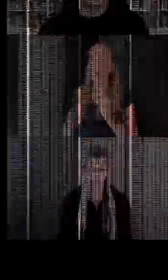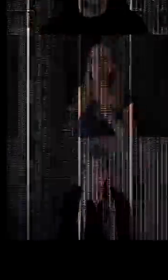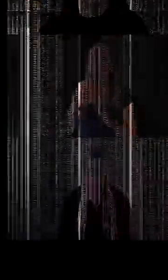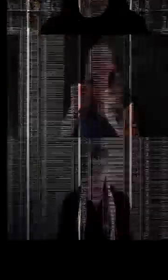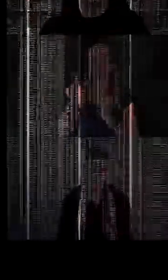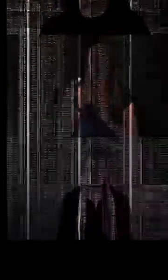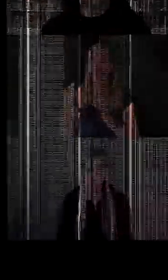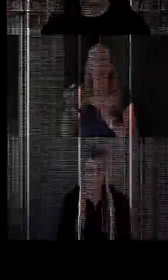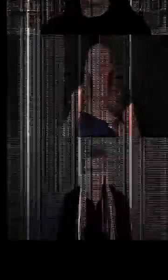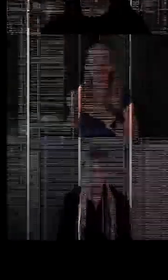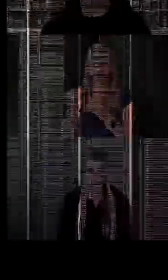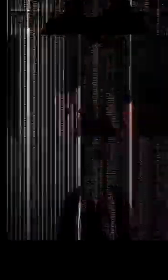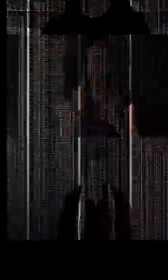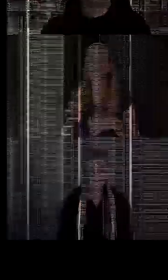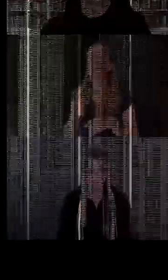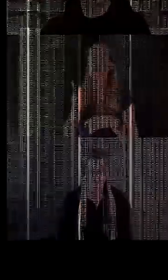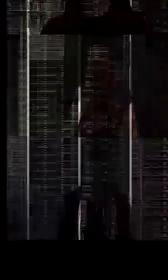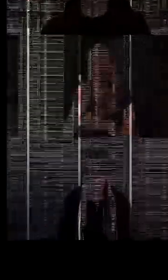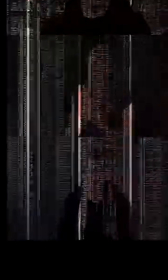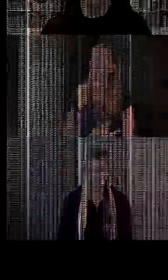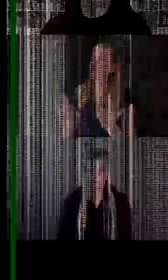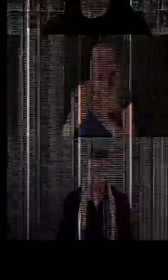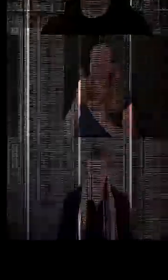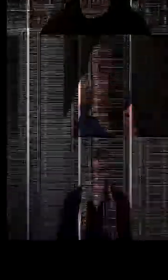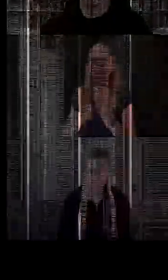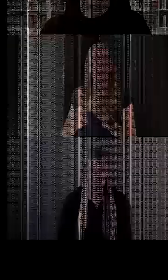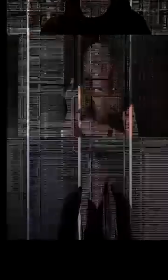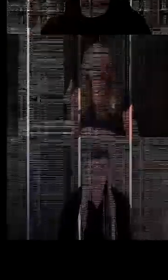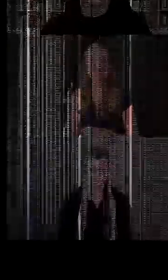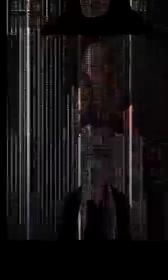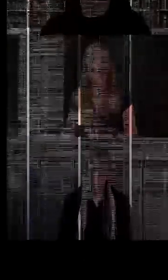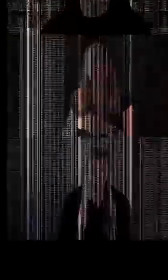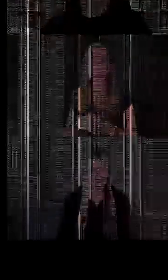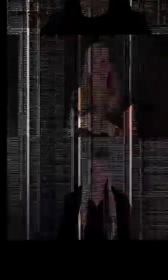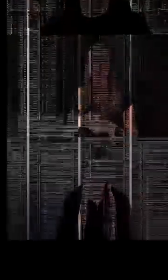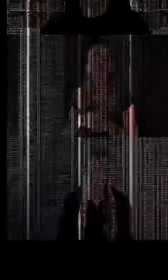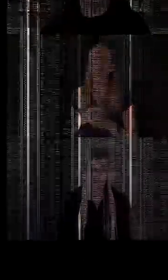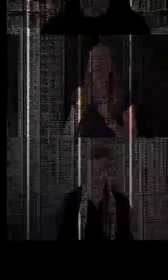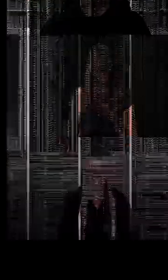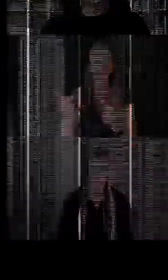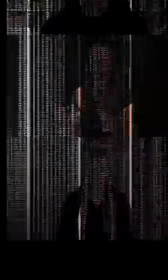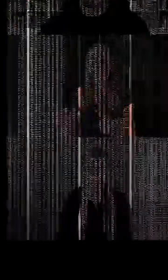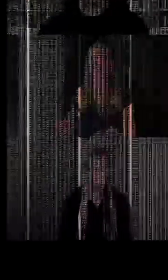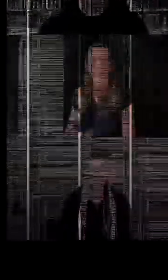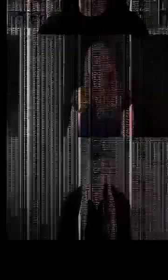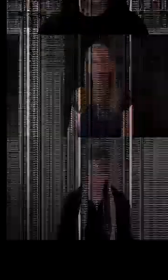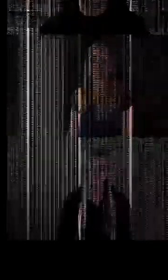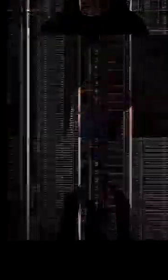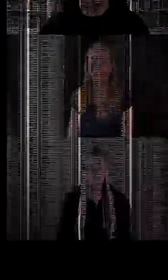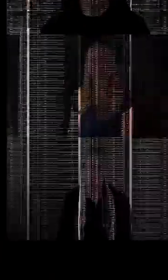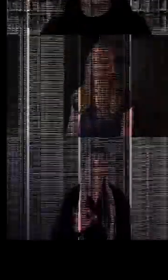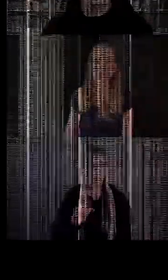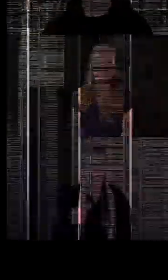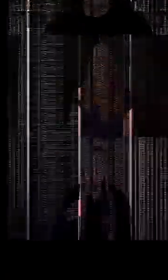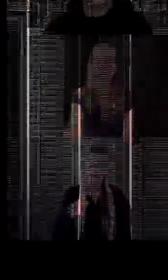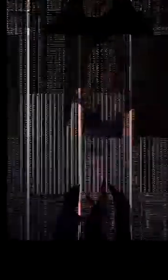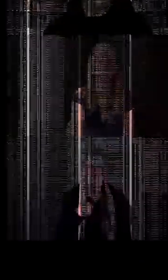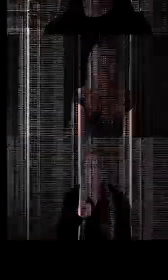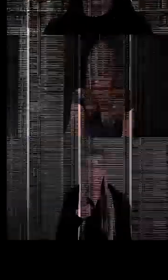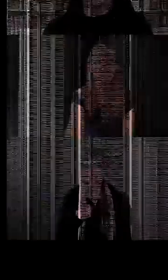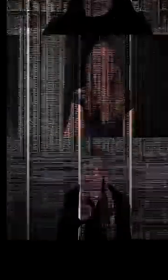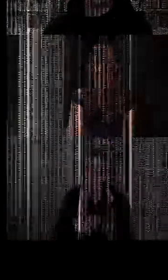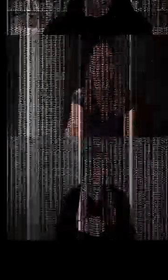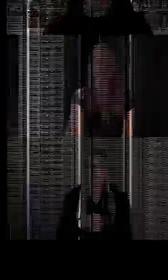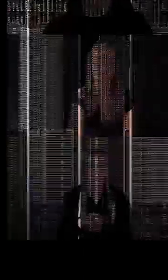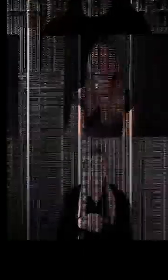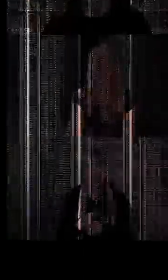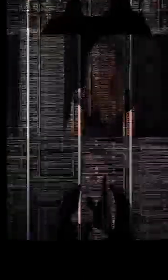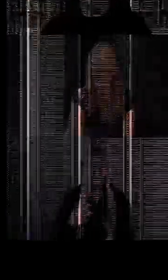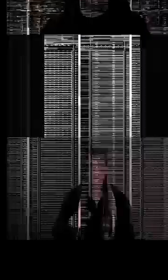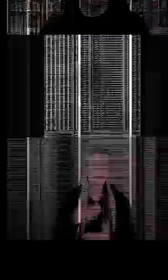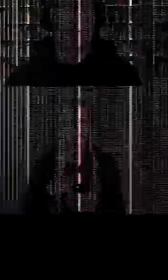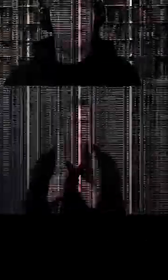accessibility is important for everyone. So that's wrapped up, I am happy obviously to answer any